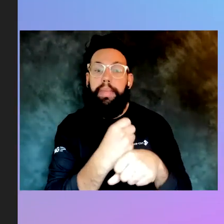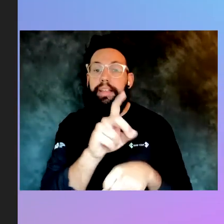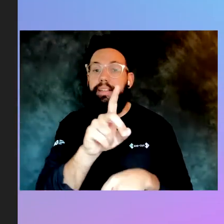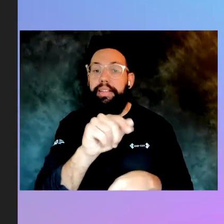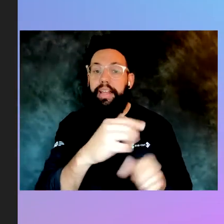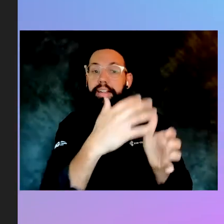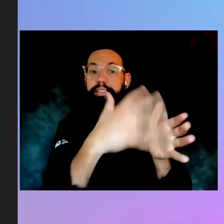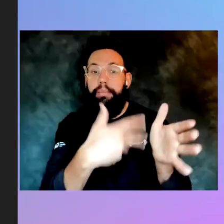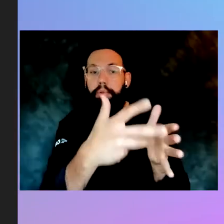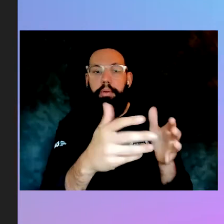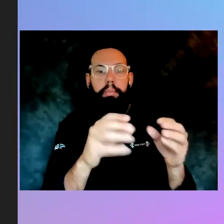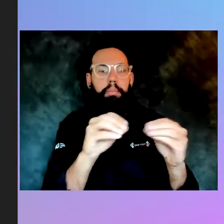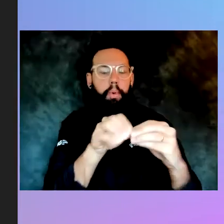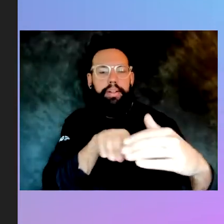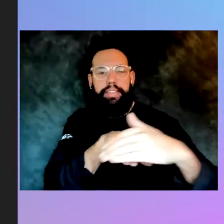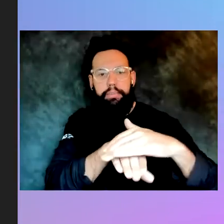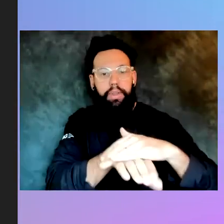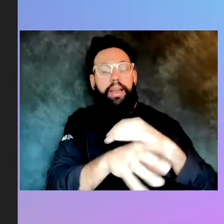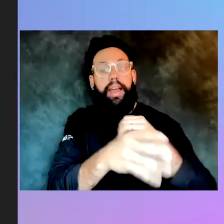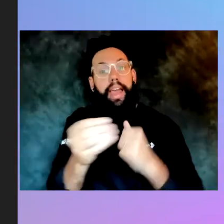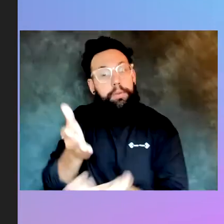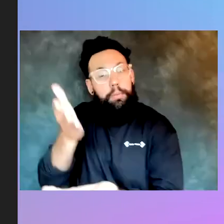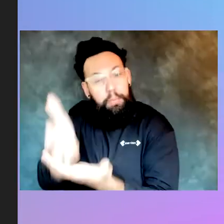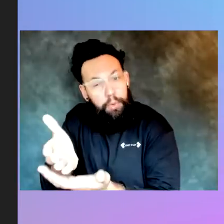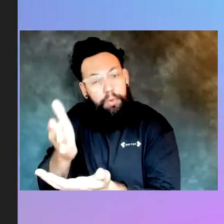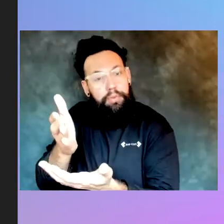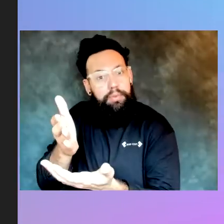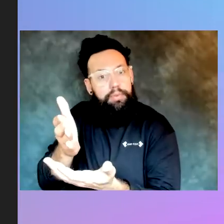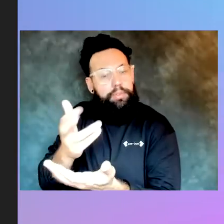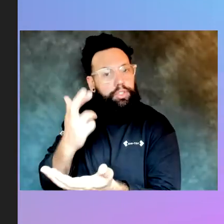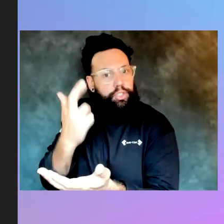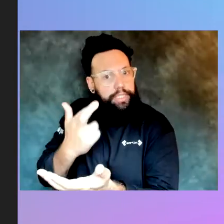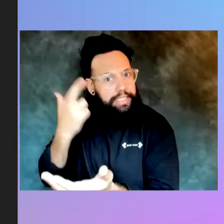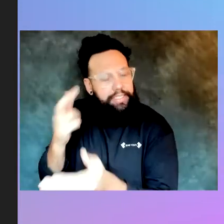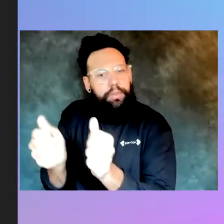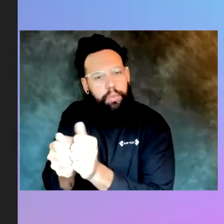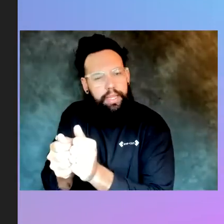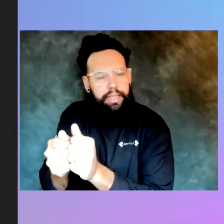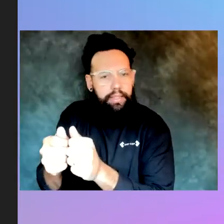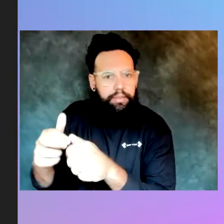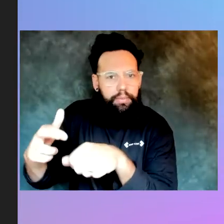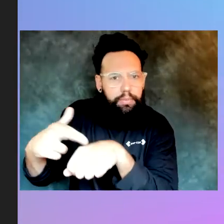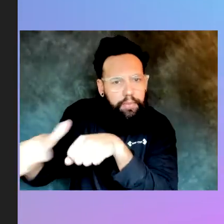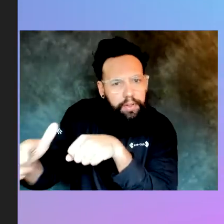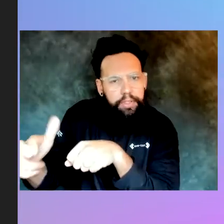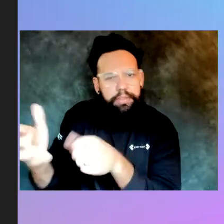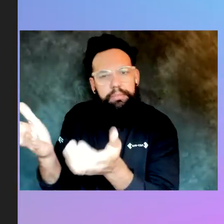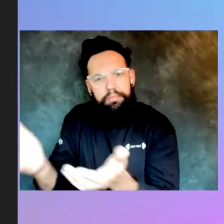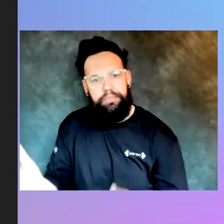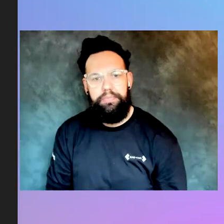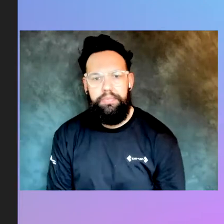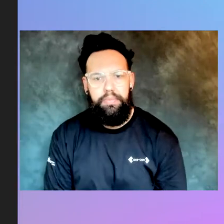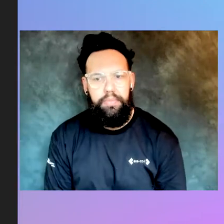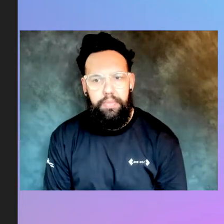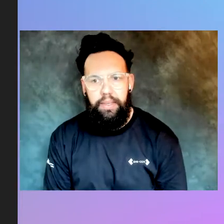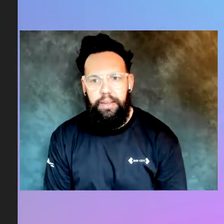work with references. Excellent.